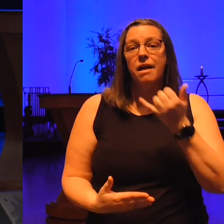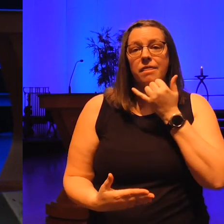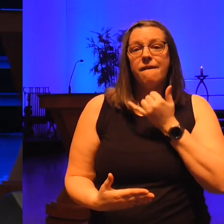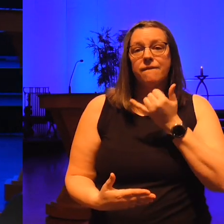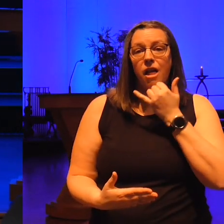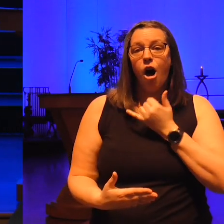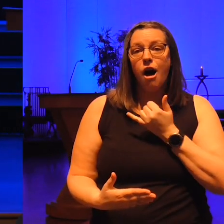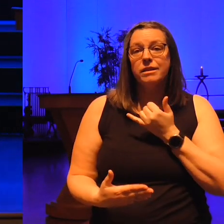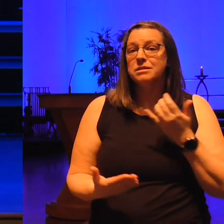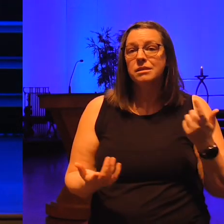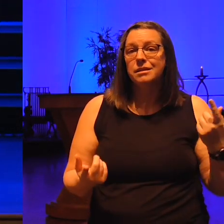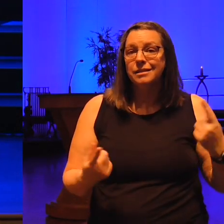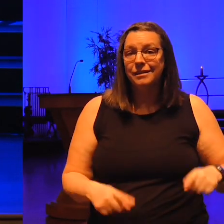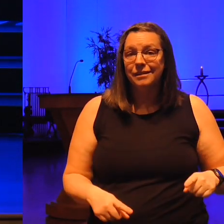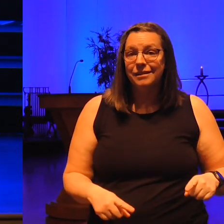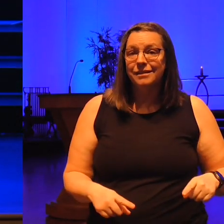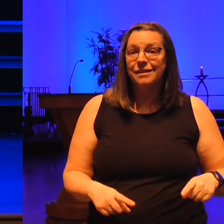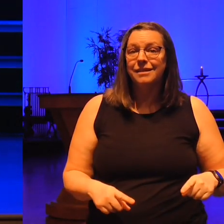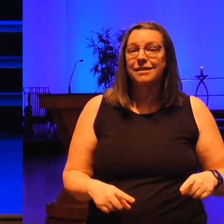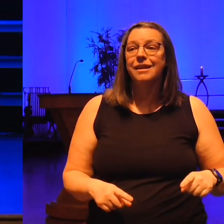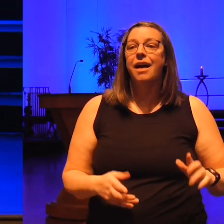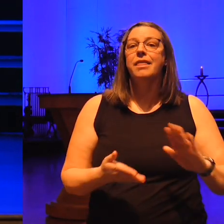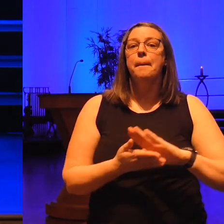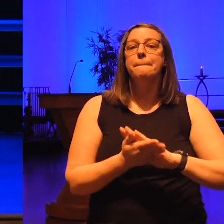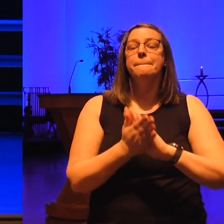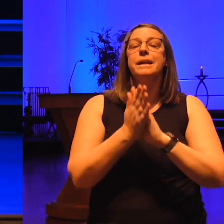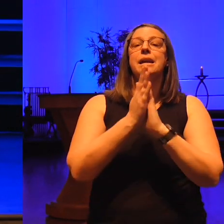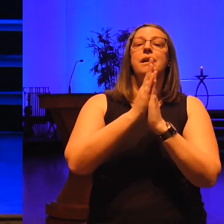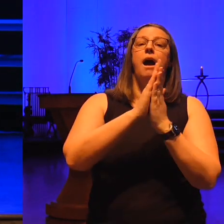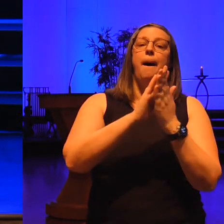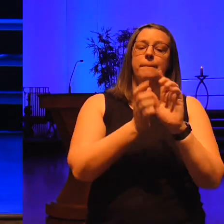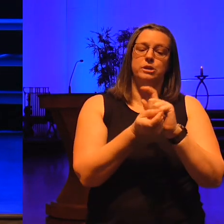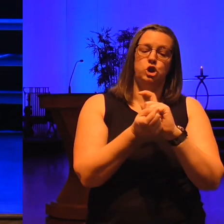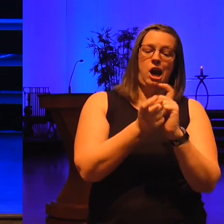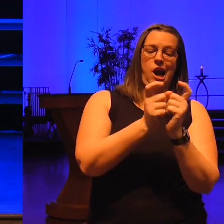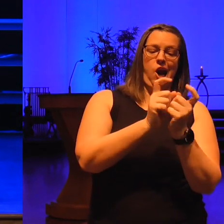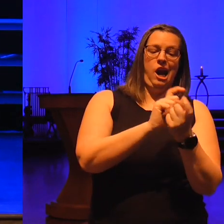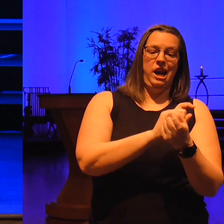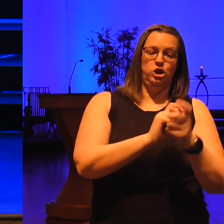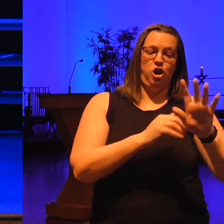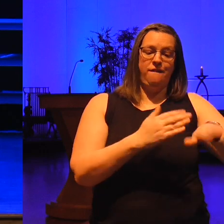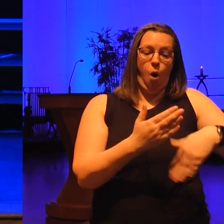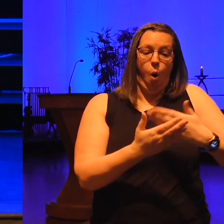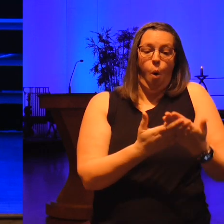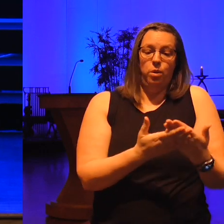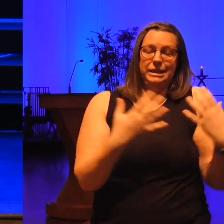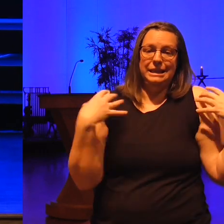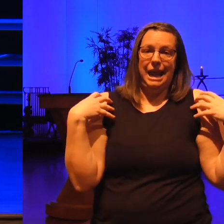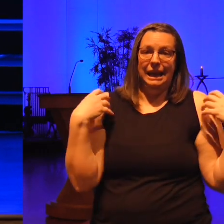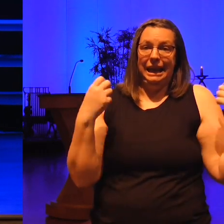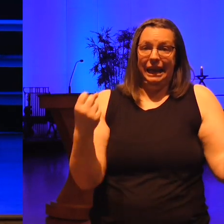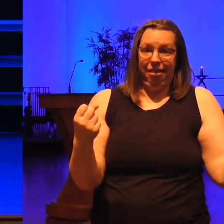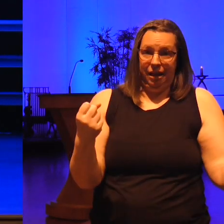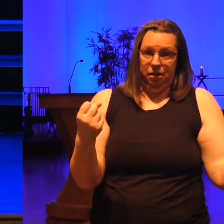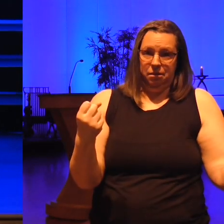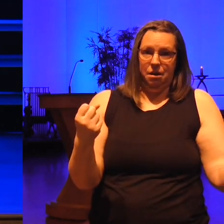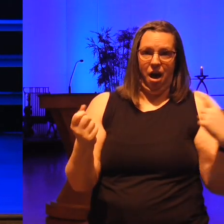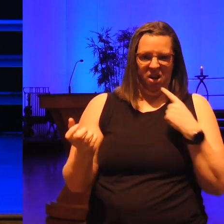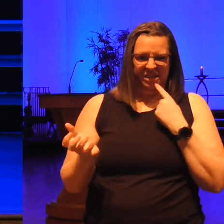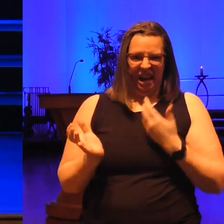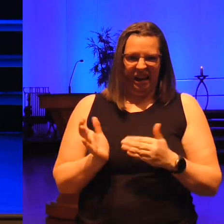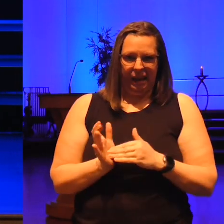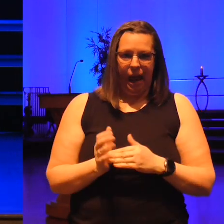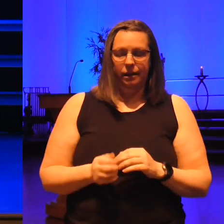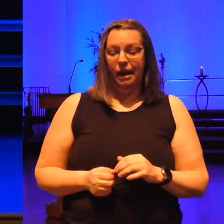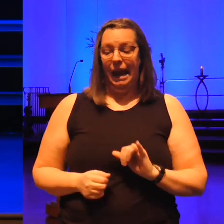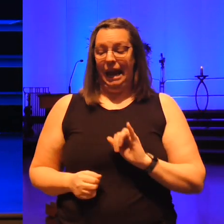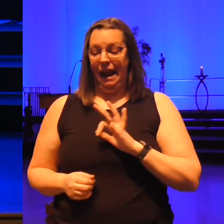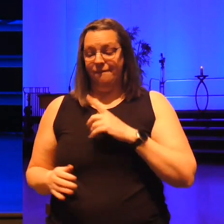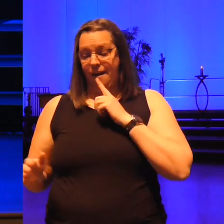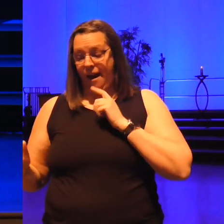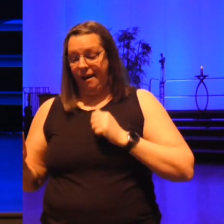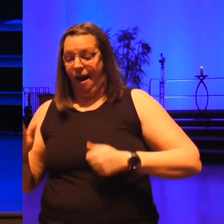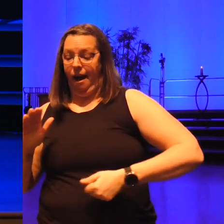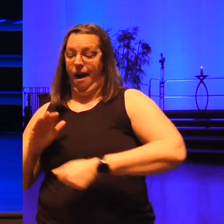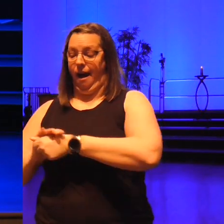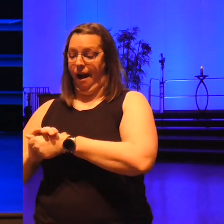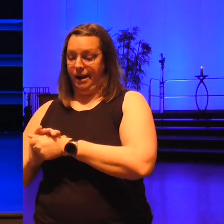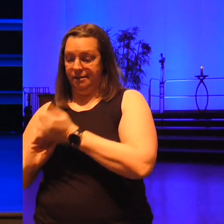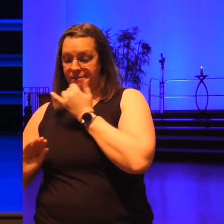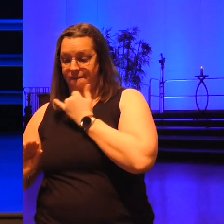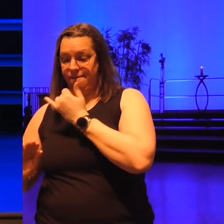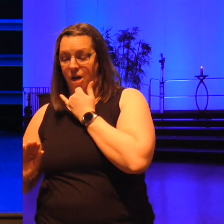vehicle for my wholeness and my healing one more time if I try to hide my flaws I will reveal them